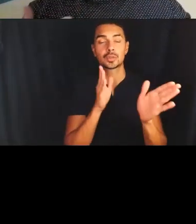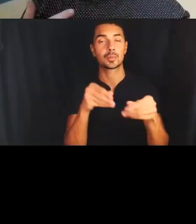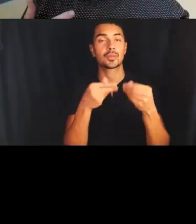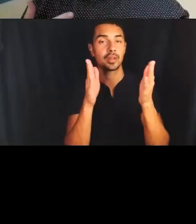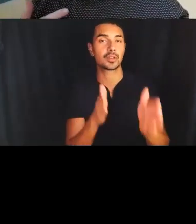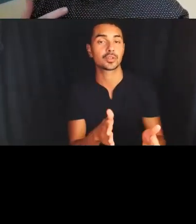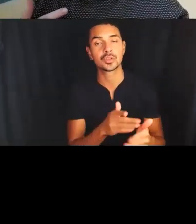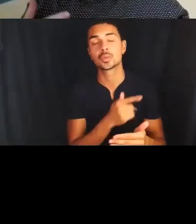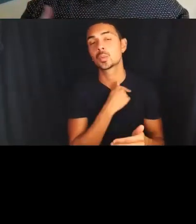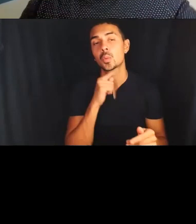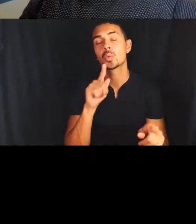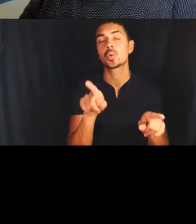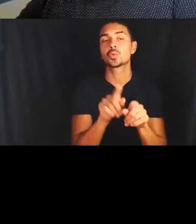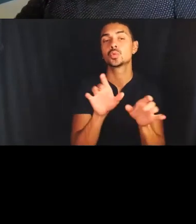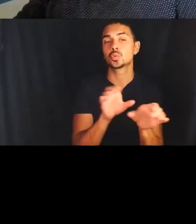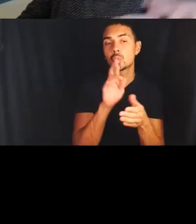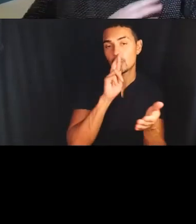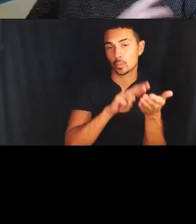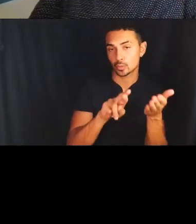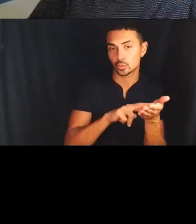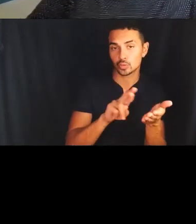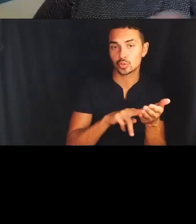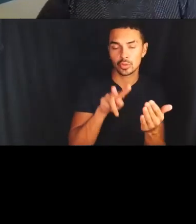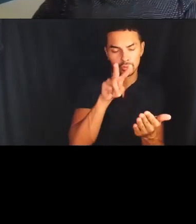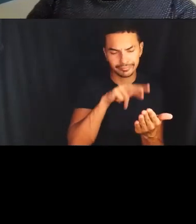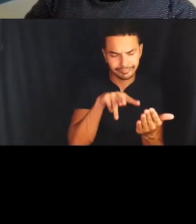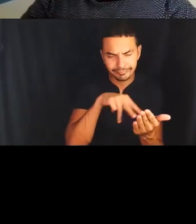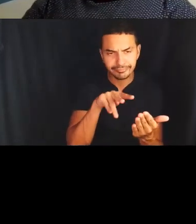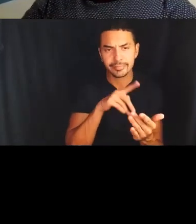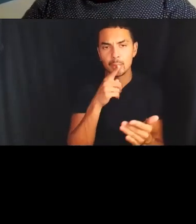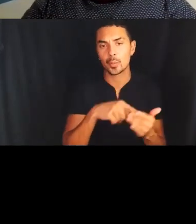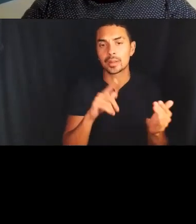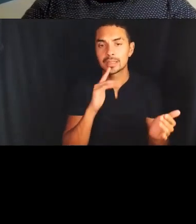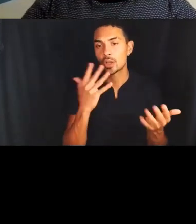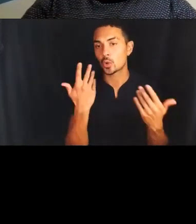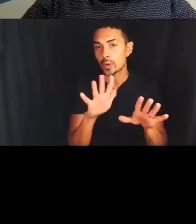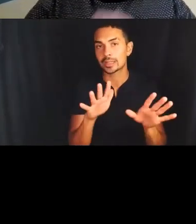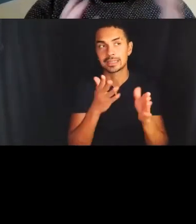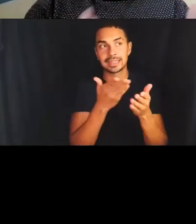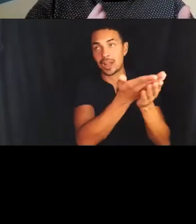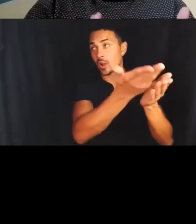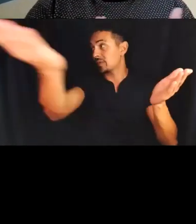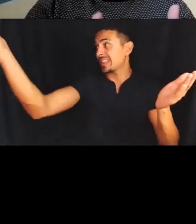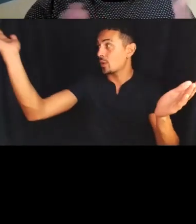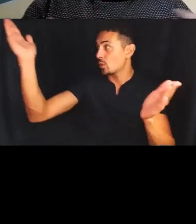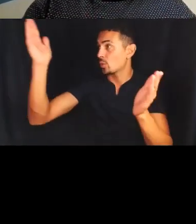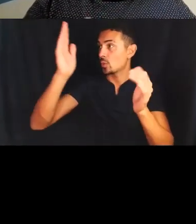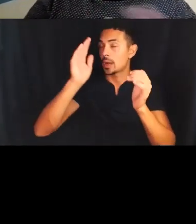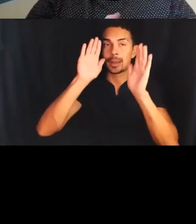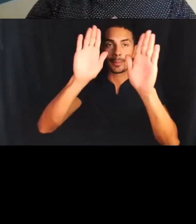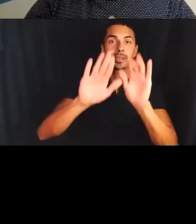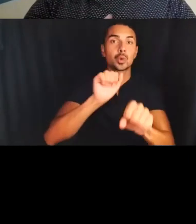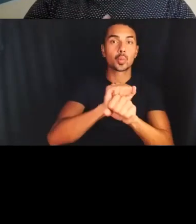We'll be doing research looking at, you know, what's already existed and out there and the amazing work people are already doing